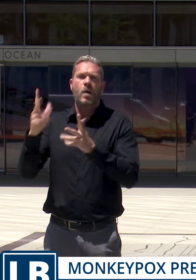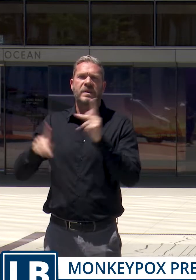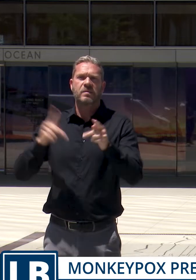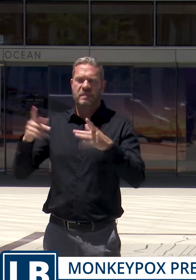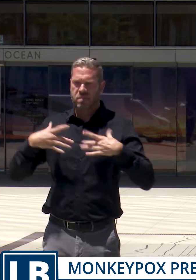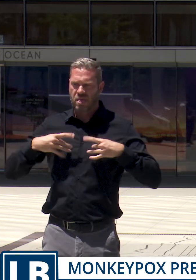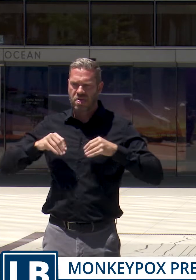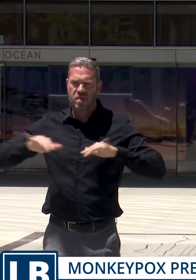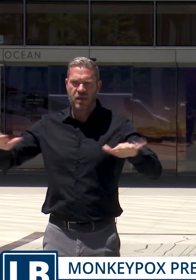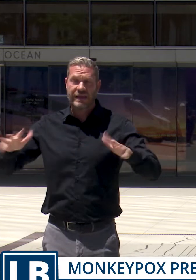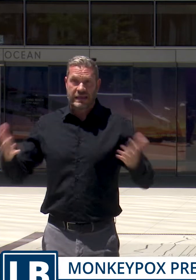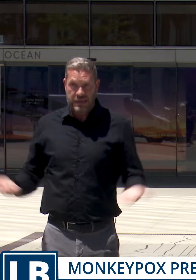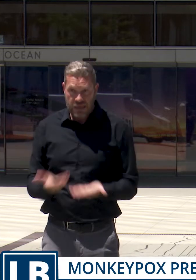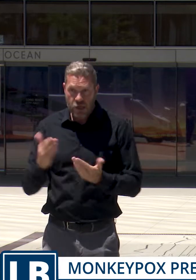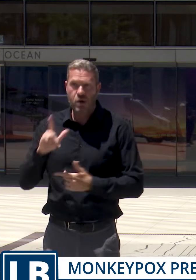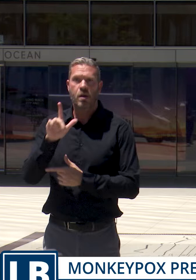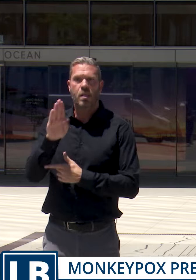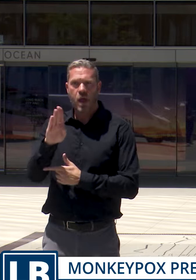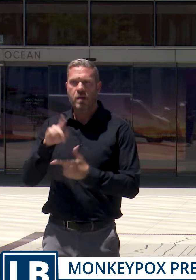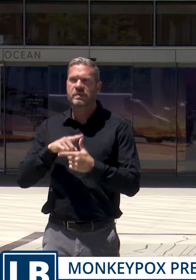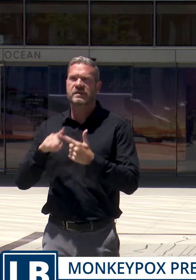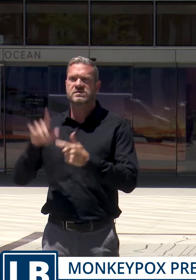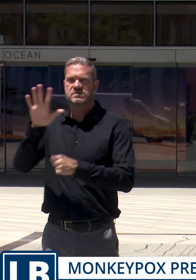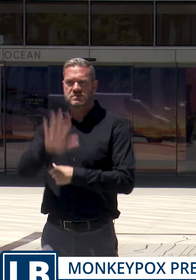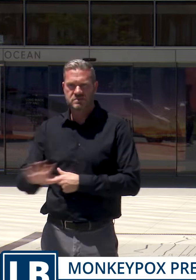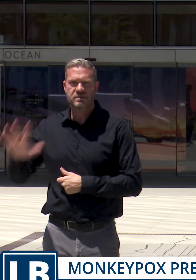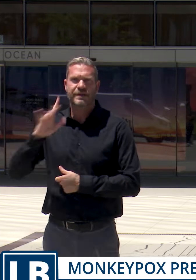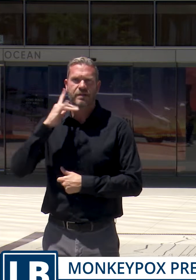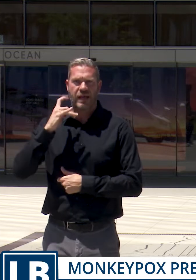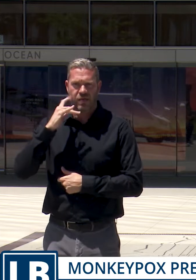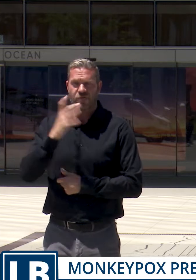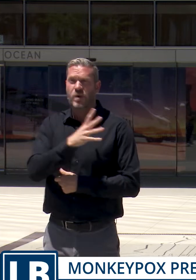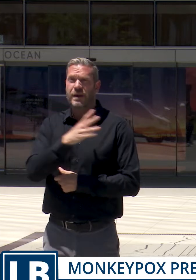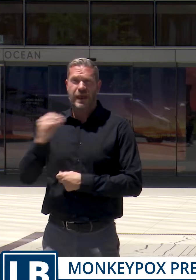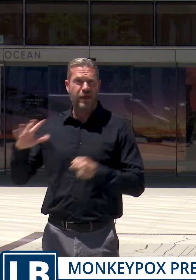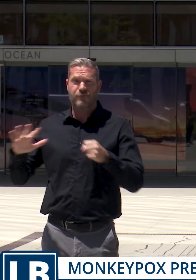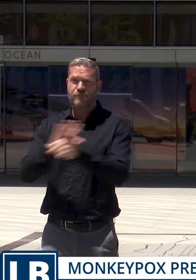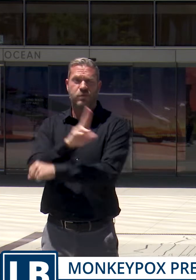now our health department has been working around the clock to address monkey pox and to